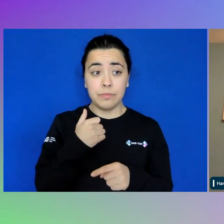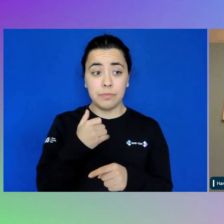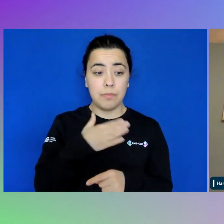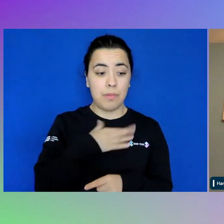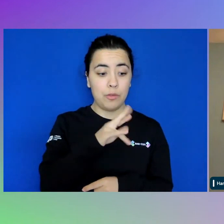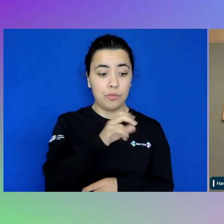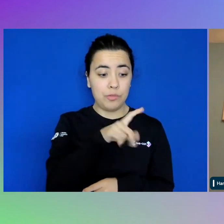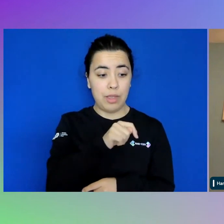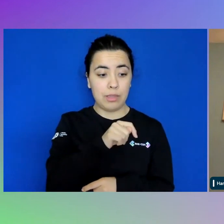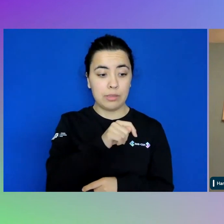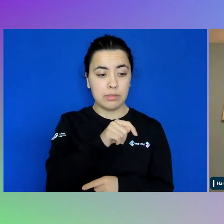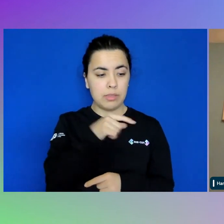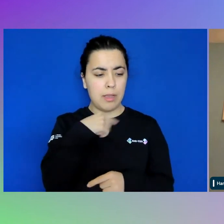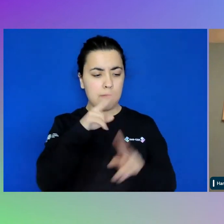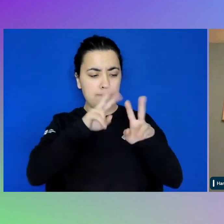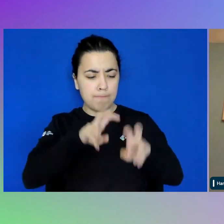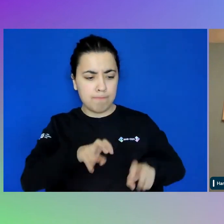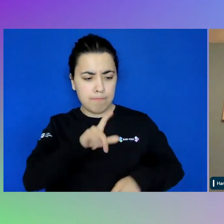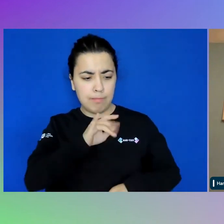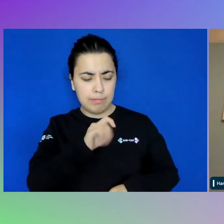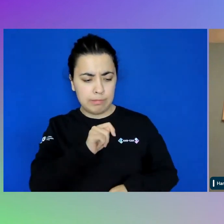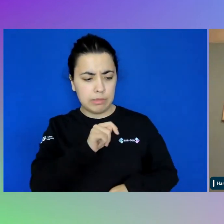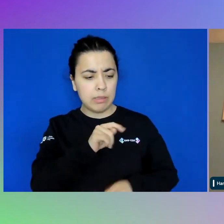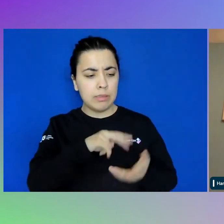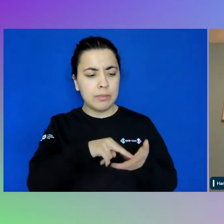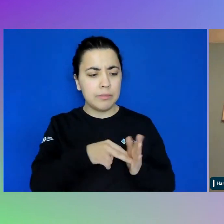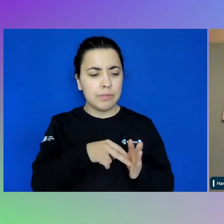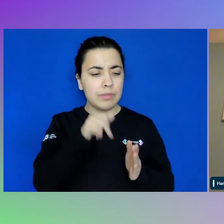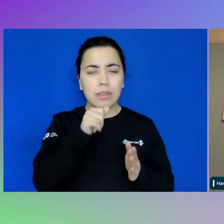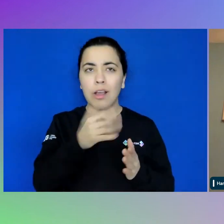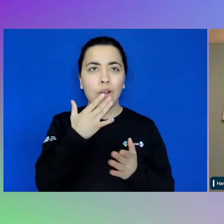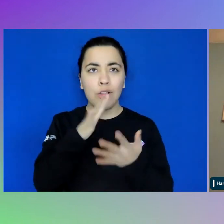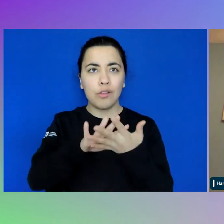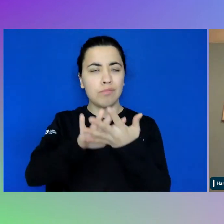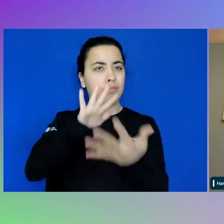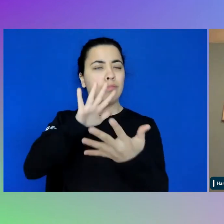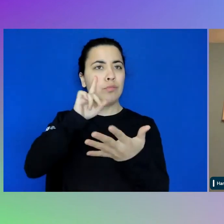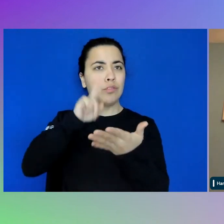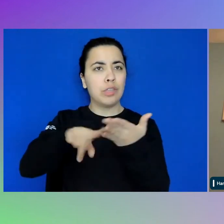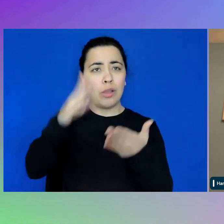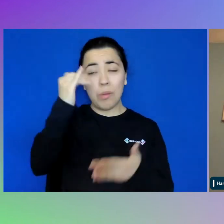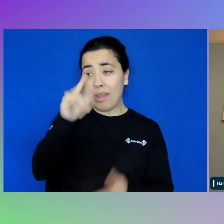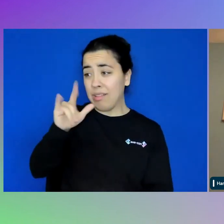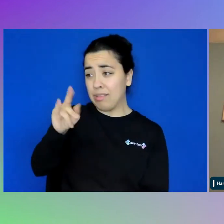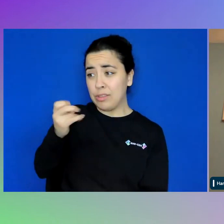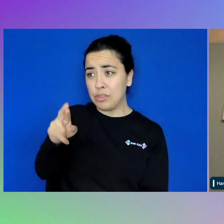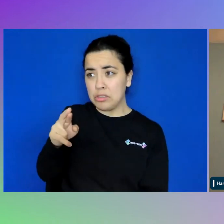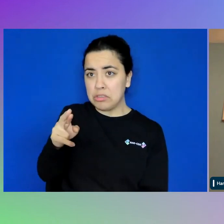component, we're not going to get color contrast checks because linter has no idea what that's going to end up being